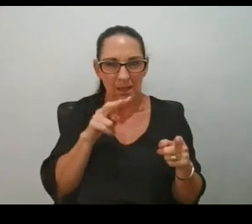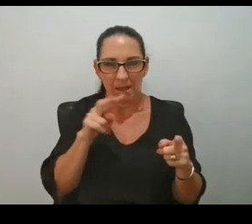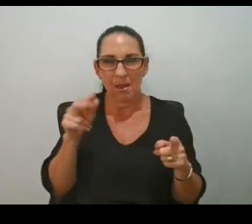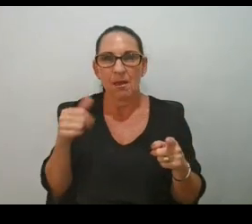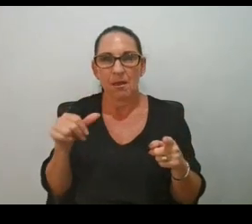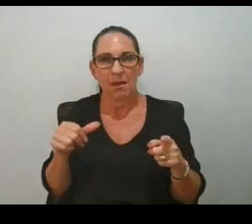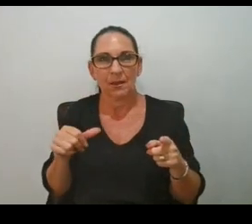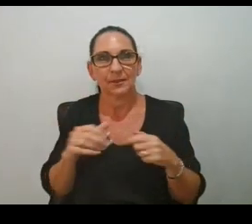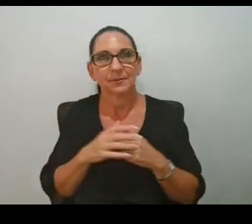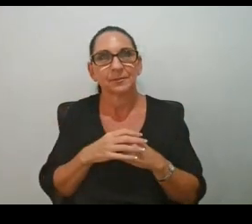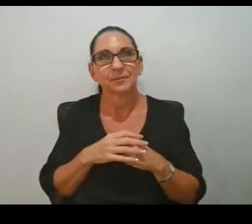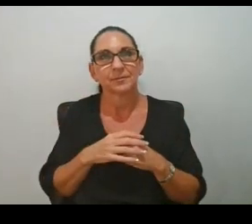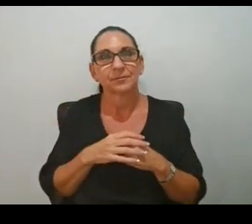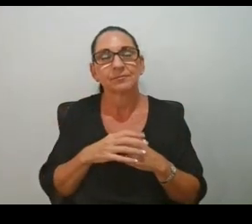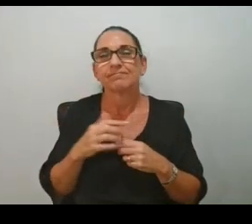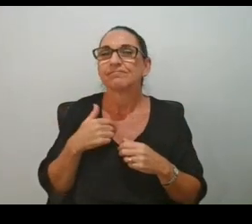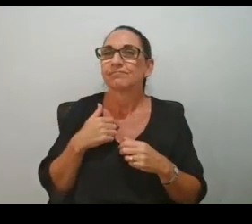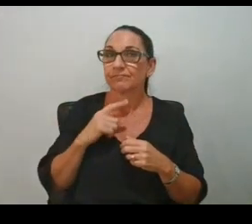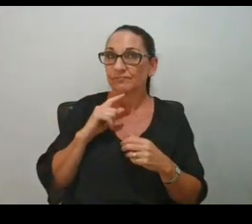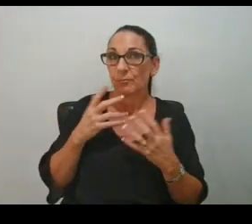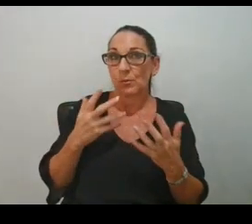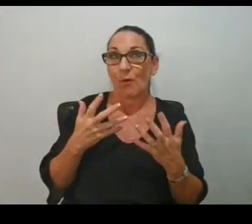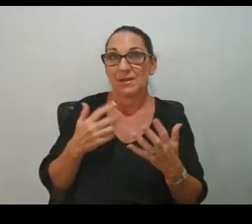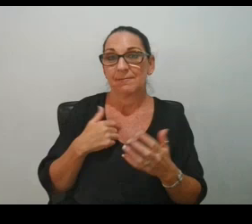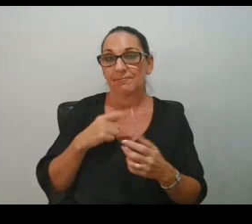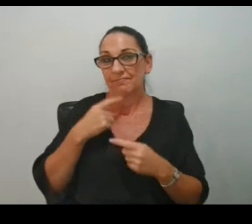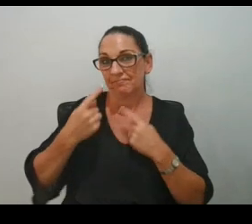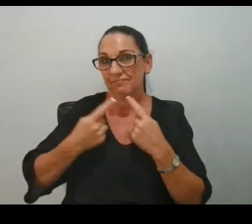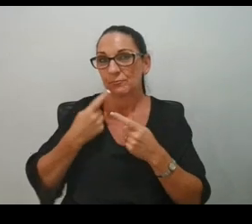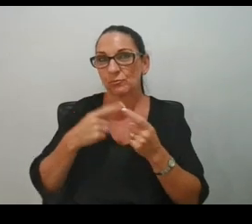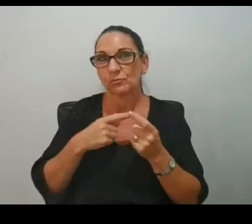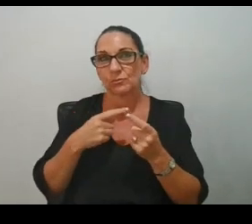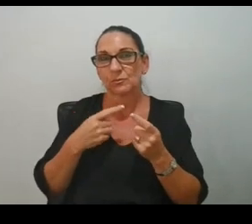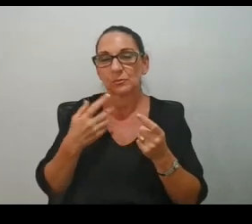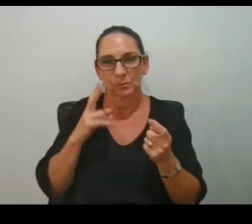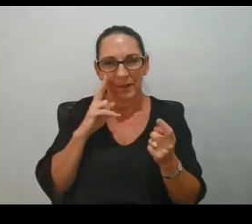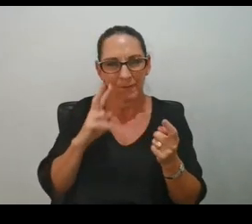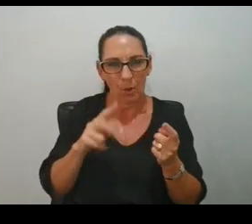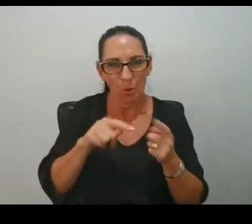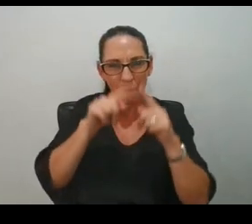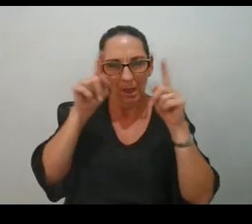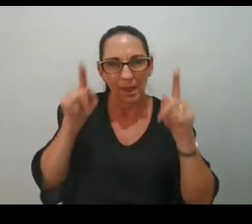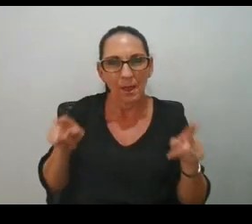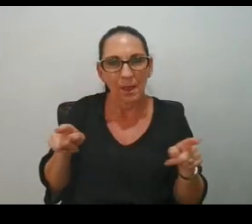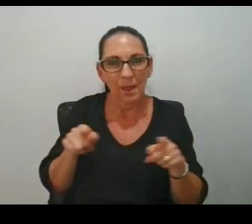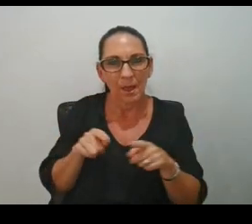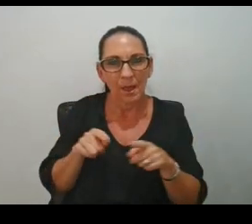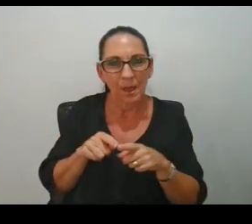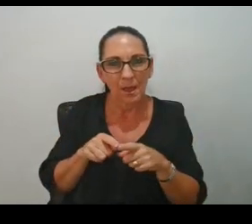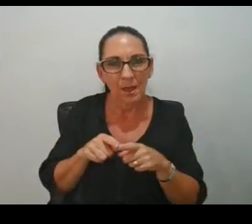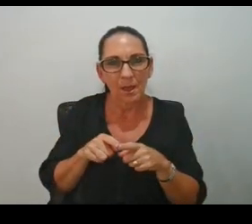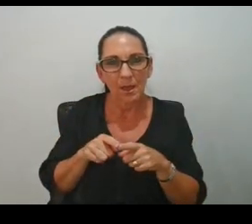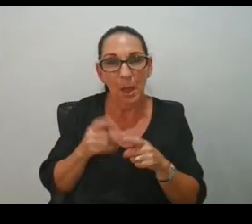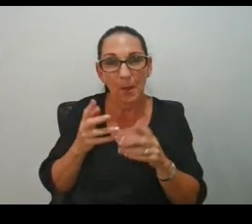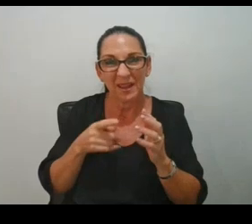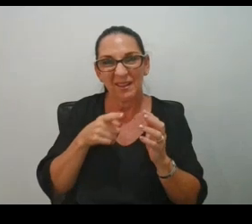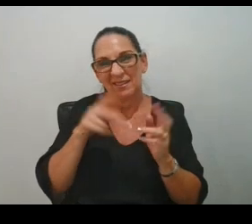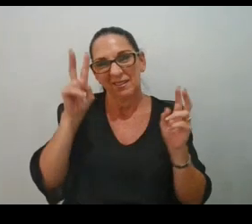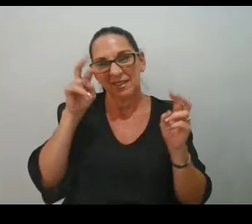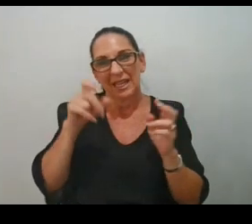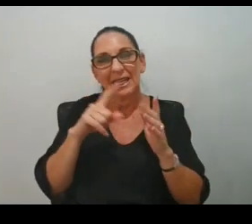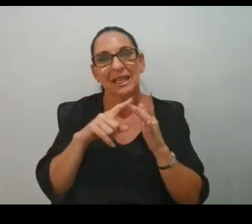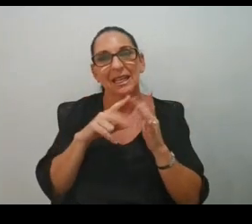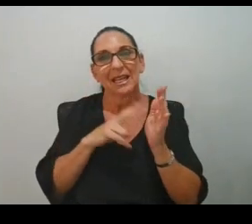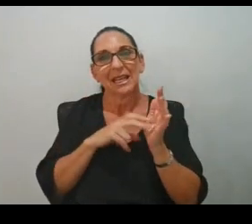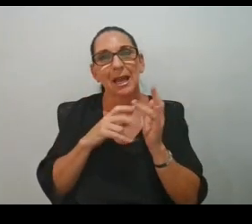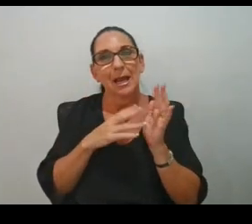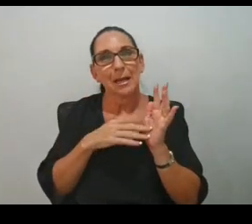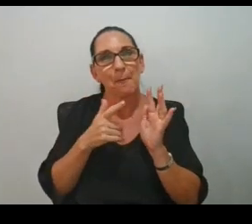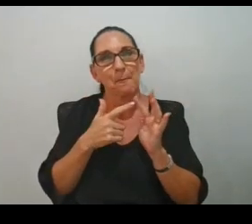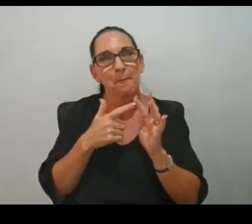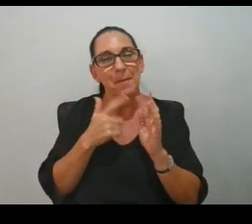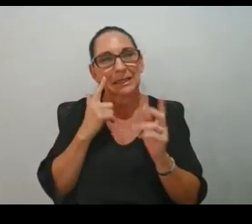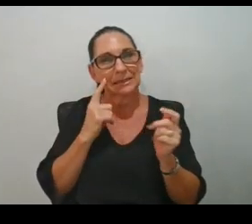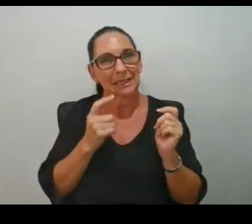explain to people um the so so this is our income test this table and this looks at a number of